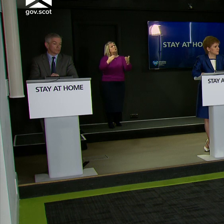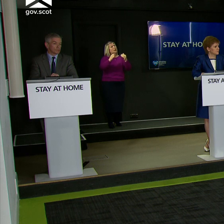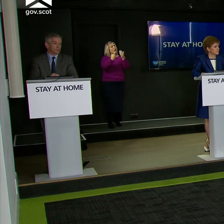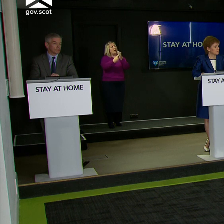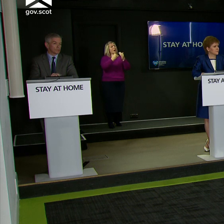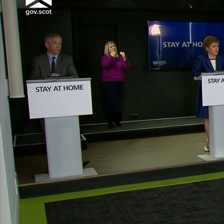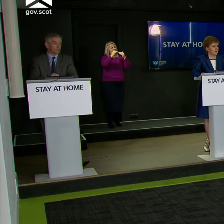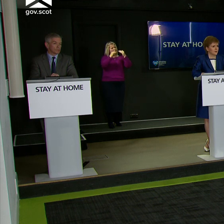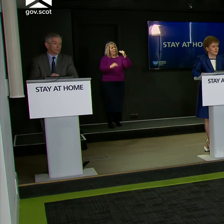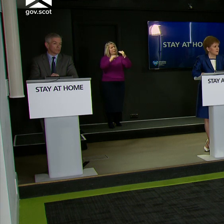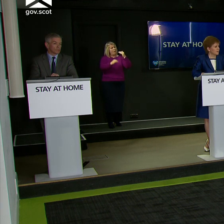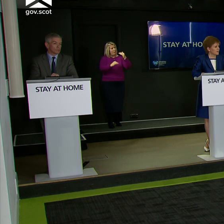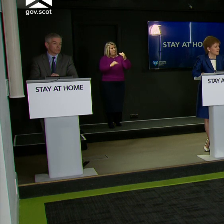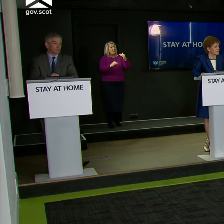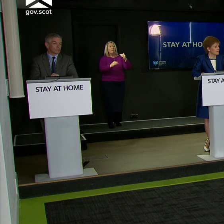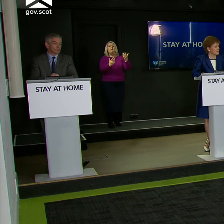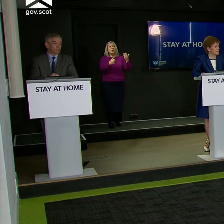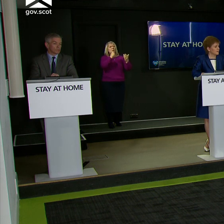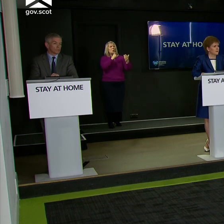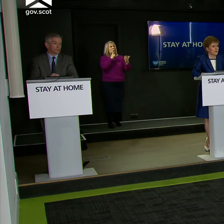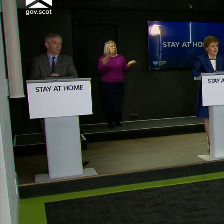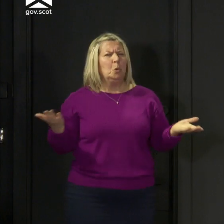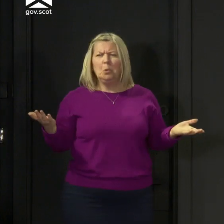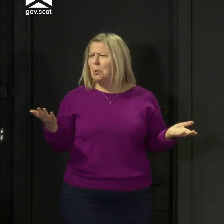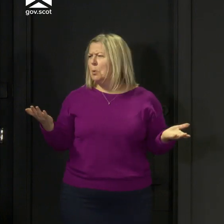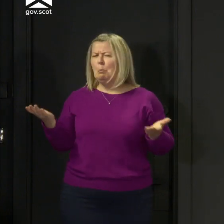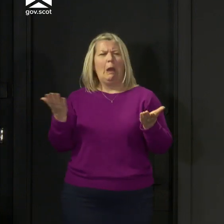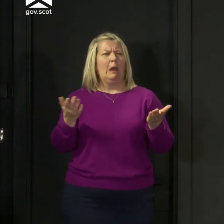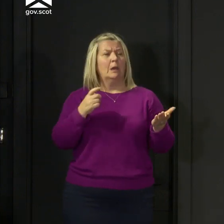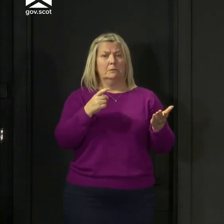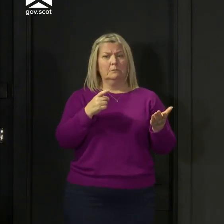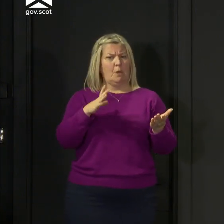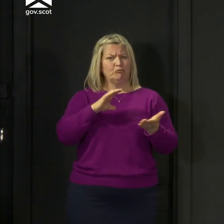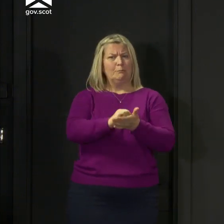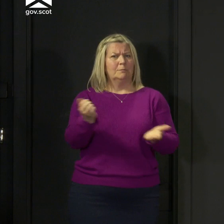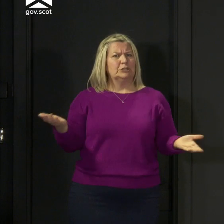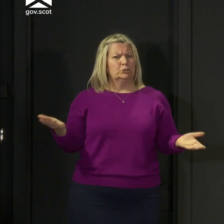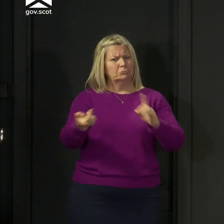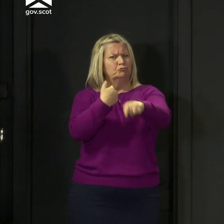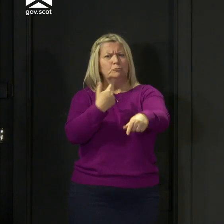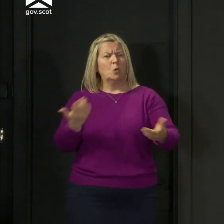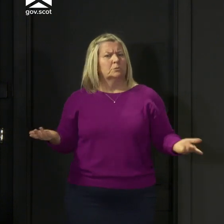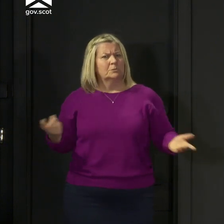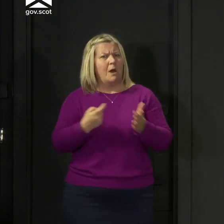Scotland's R number is, and why aren't they telling us? I've already published it now all of these assessment -